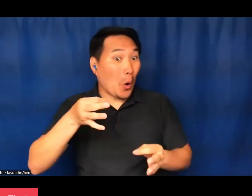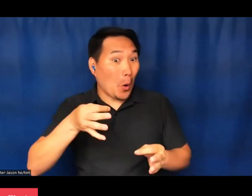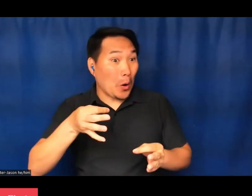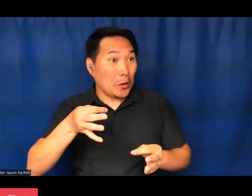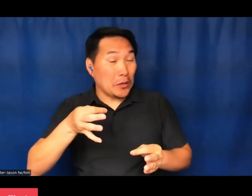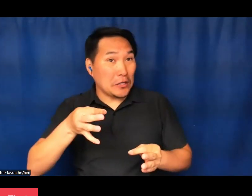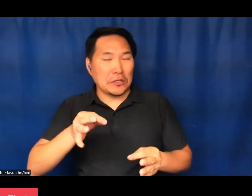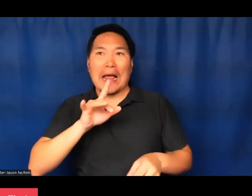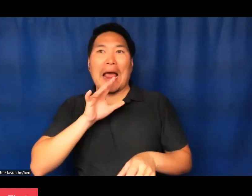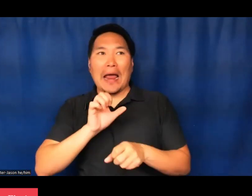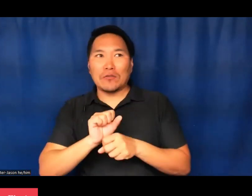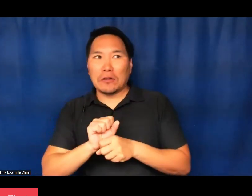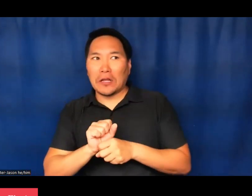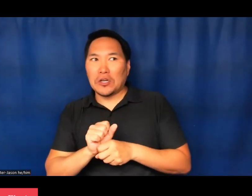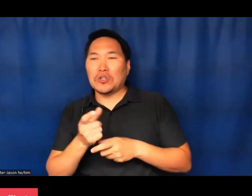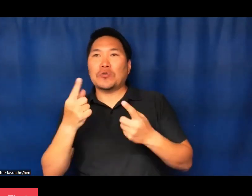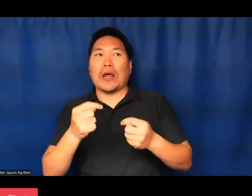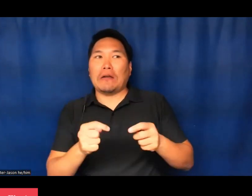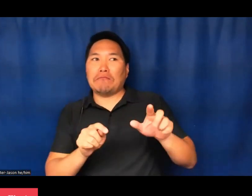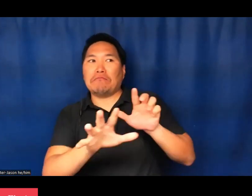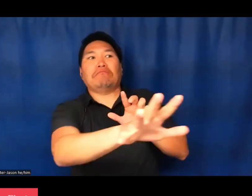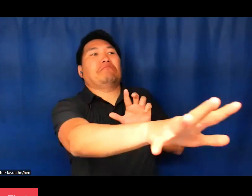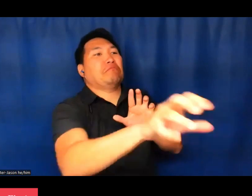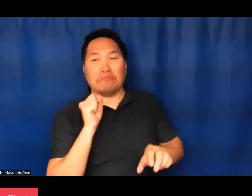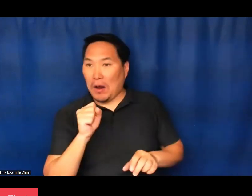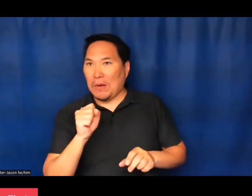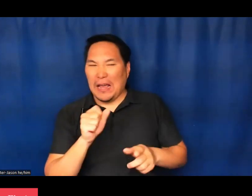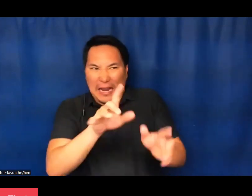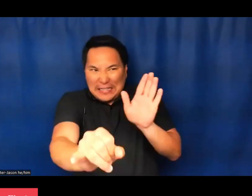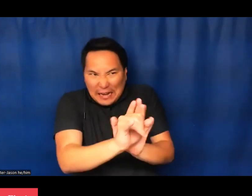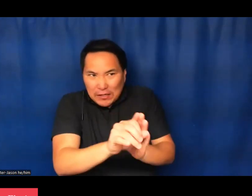reaching out for cases to hear, that's true.